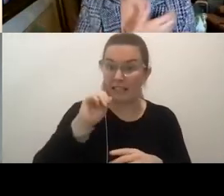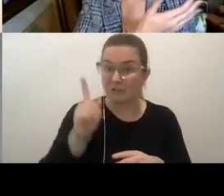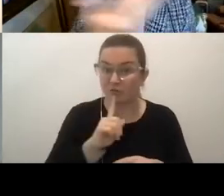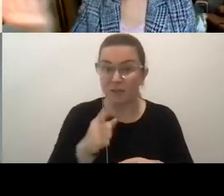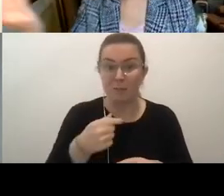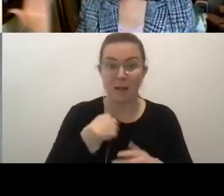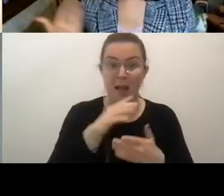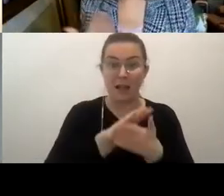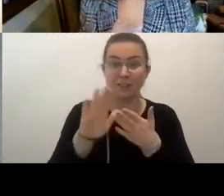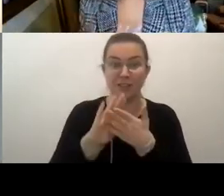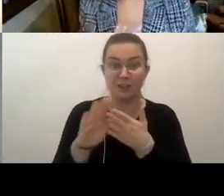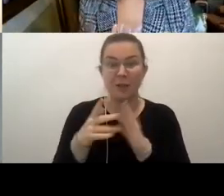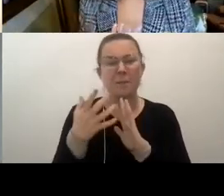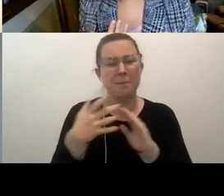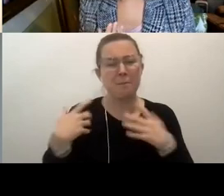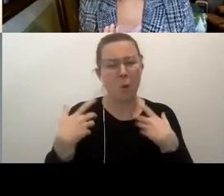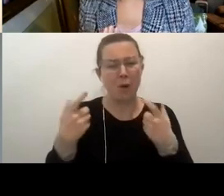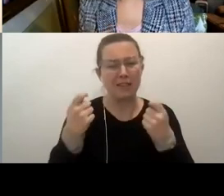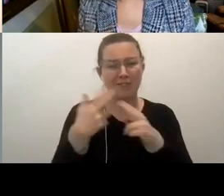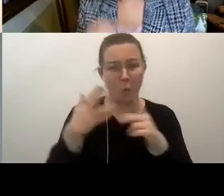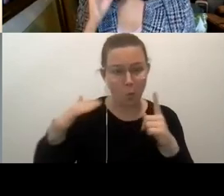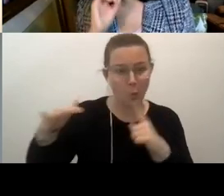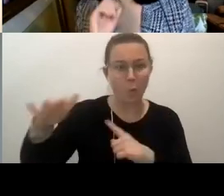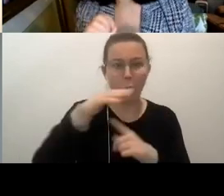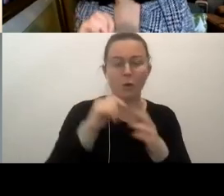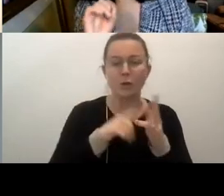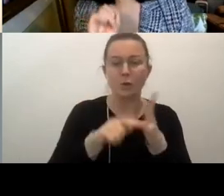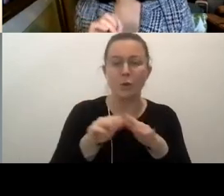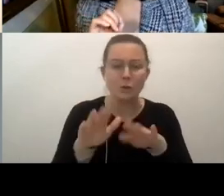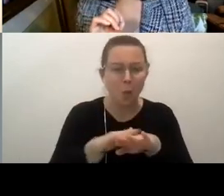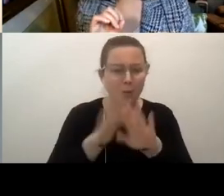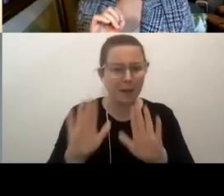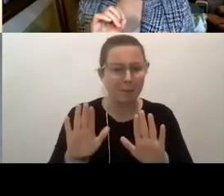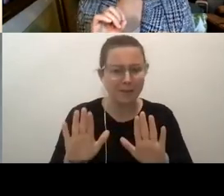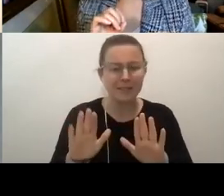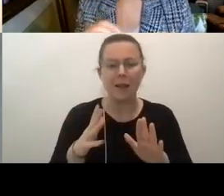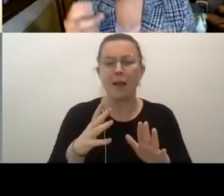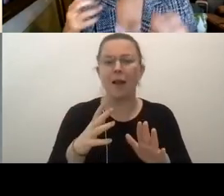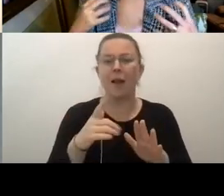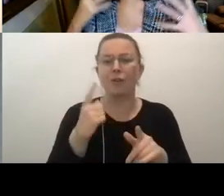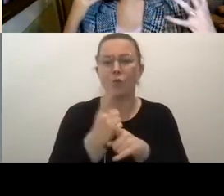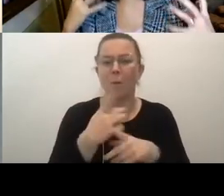for everyone to just slow down a bit and talk a bit more clearly than it would be for me